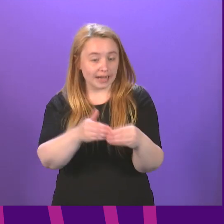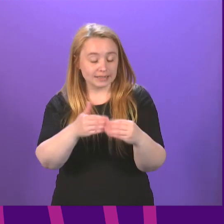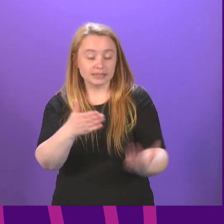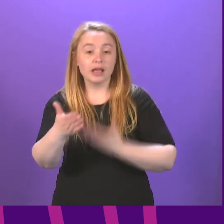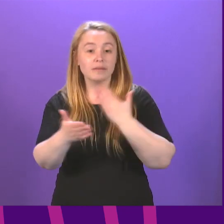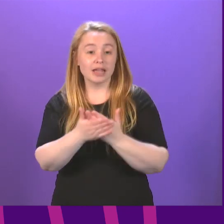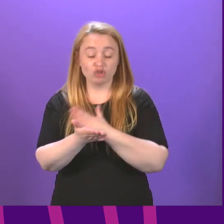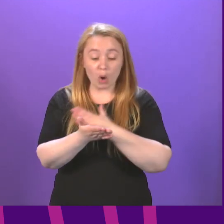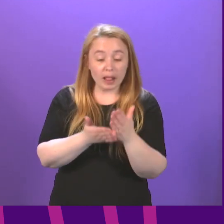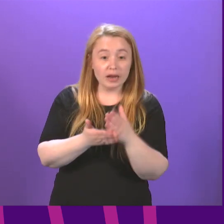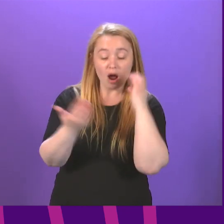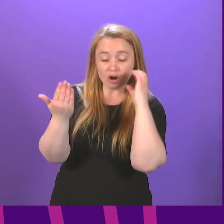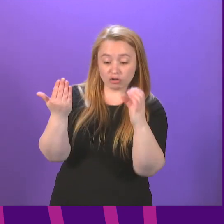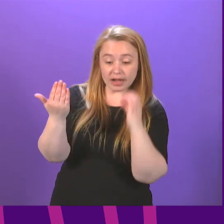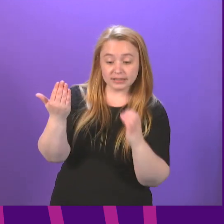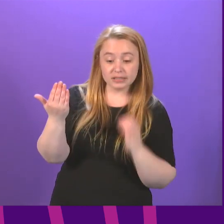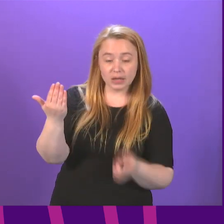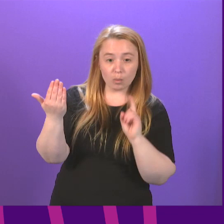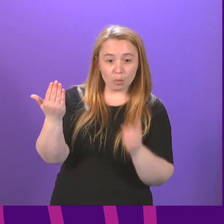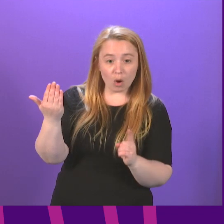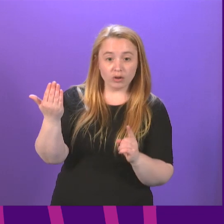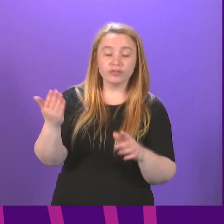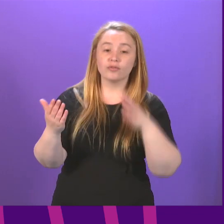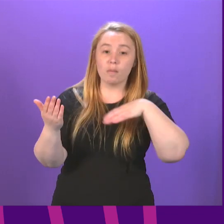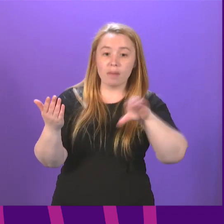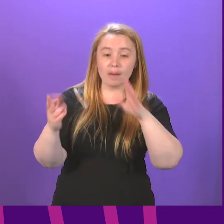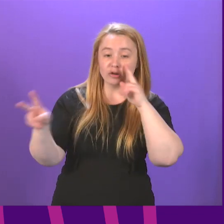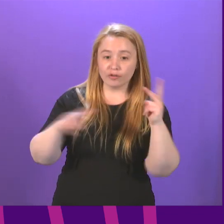what criteria are used to decide when a permit review is required. However, at this point,